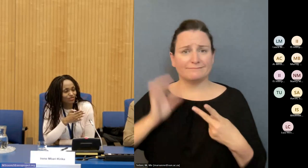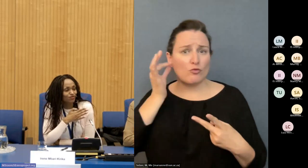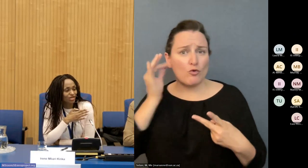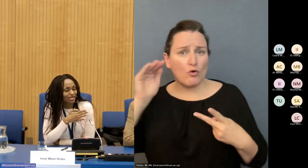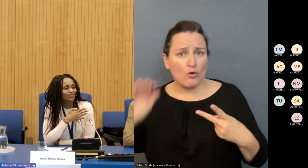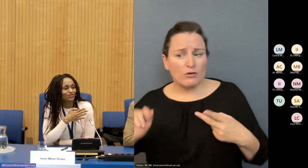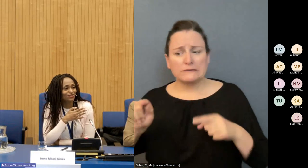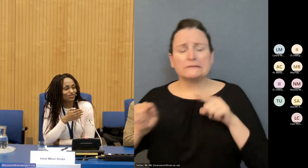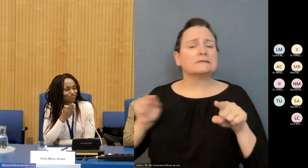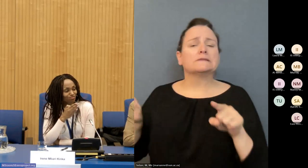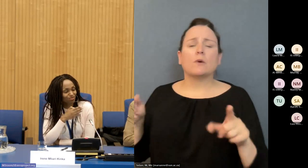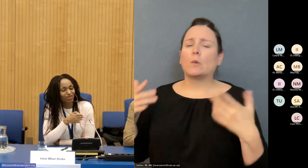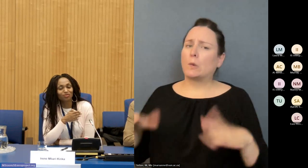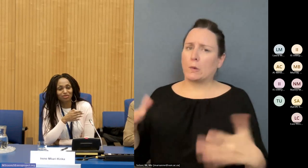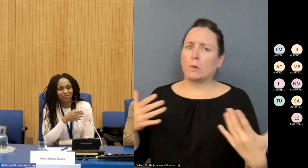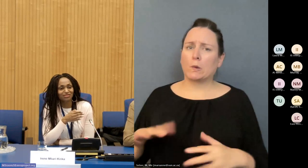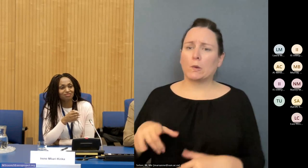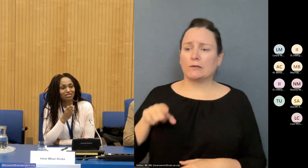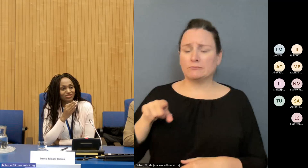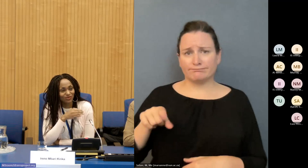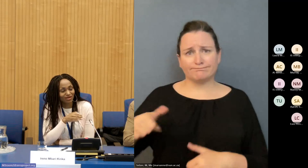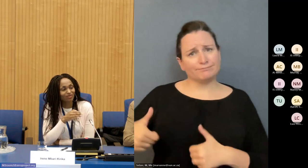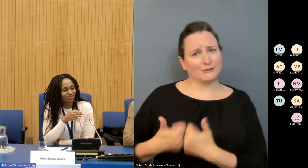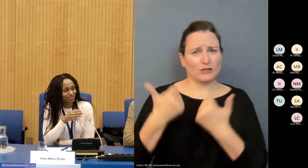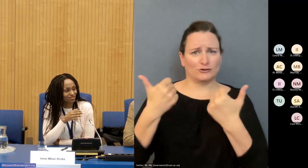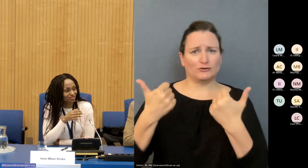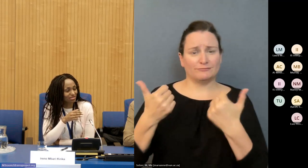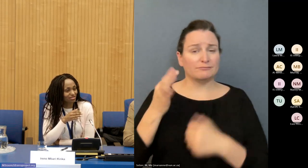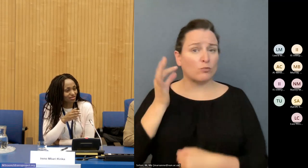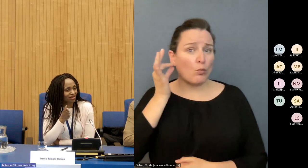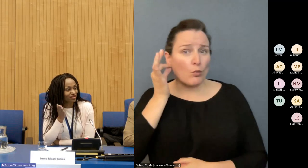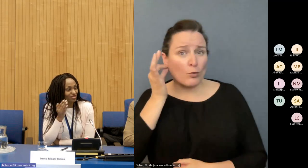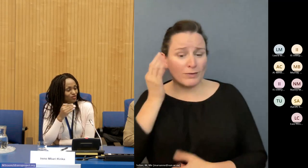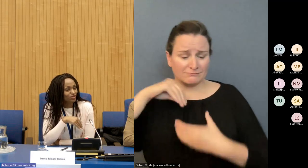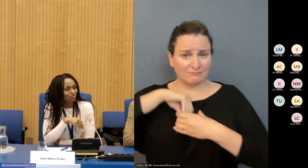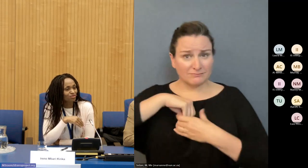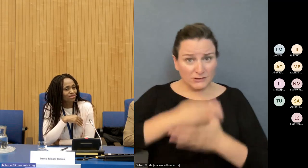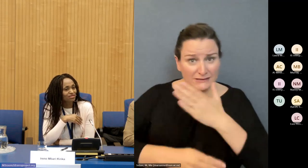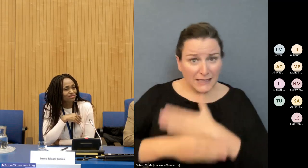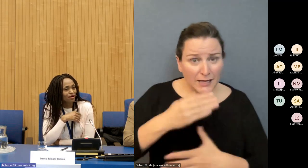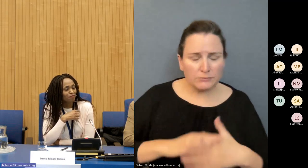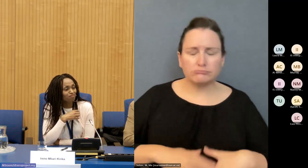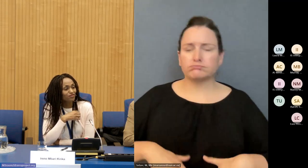sets of challenges, but just being a woman or a girl with a disability that you experience,